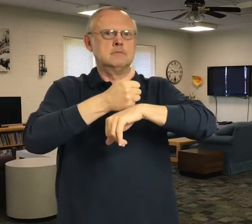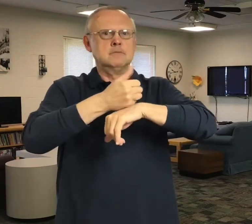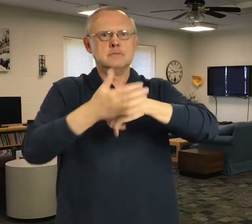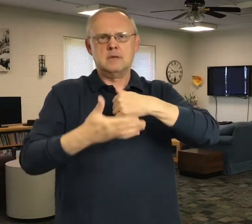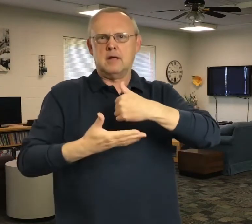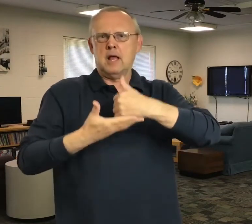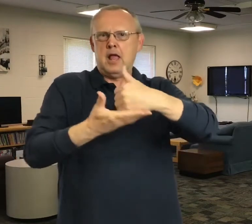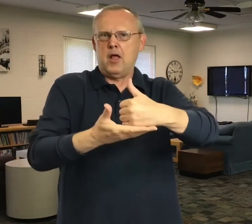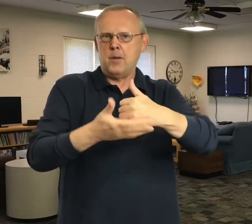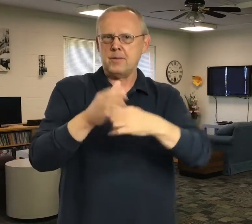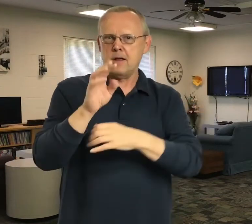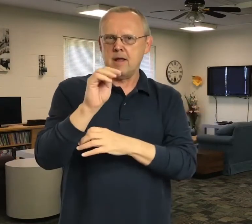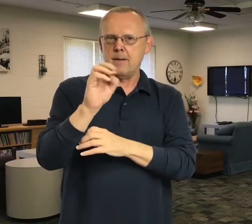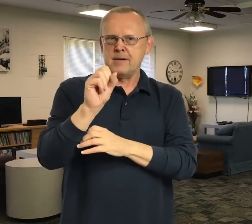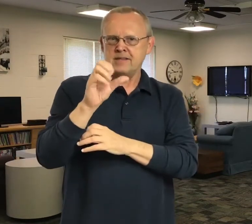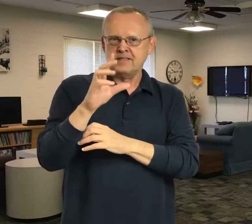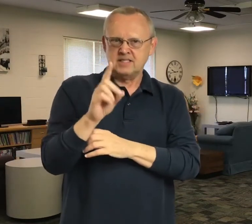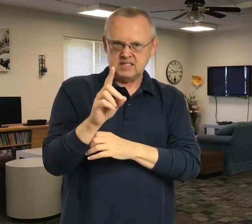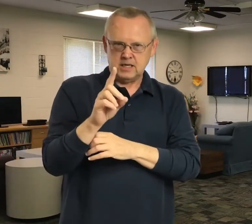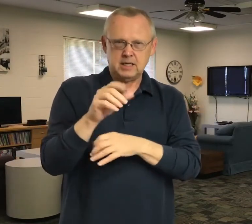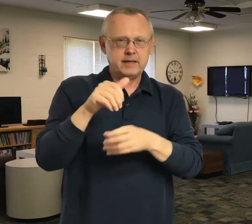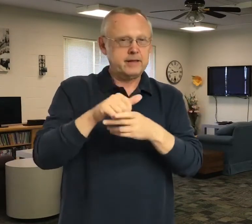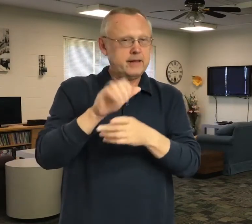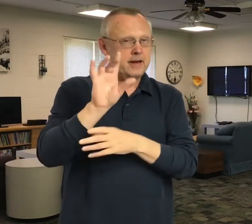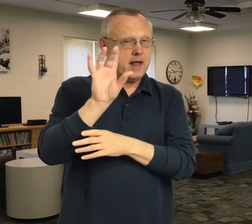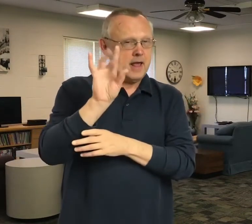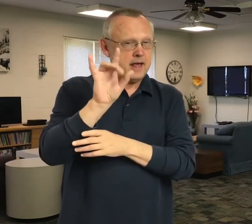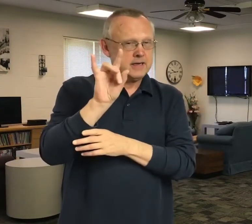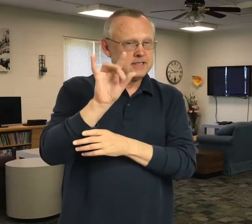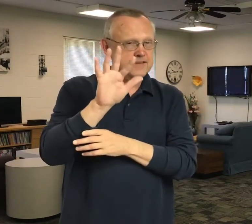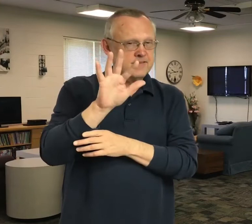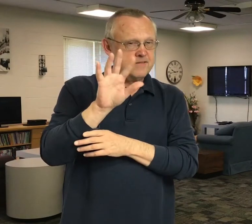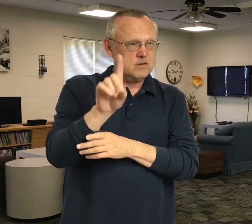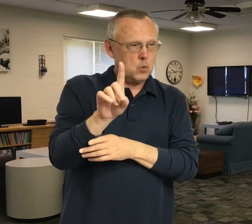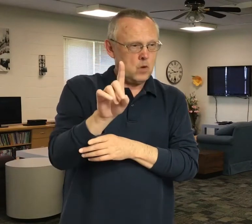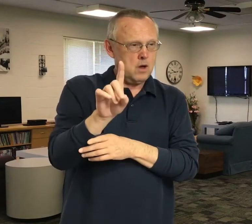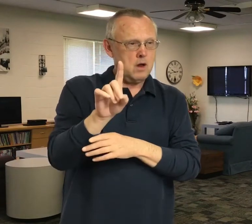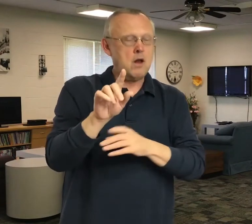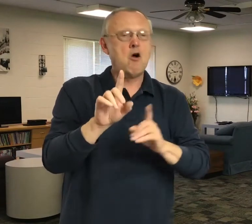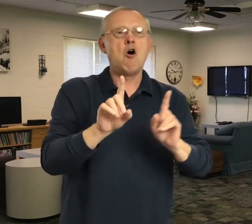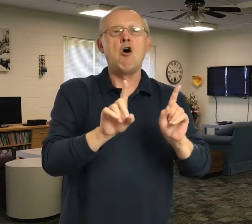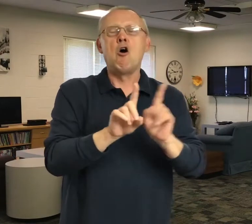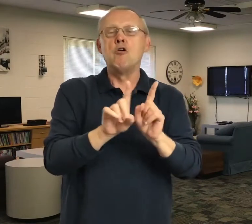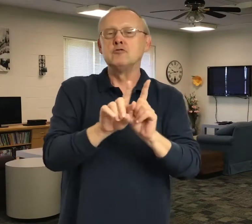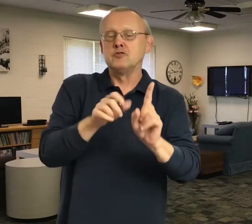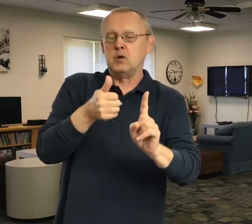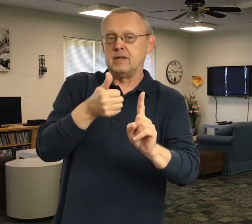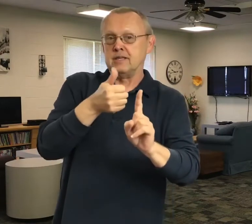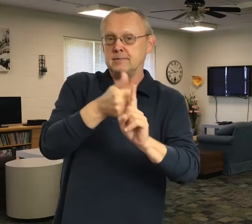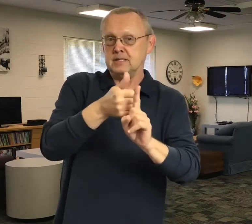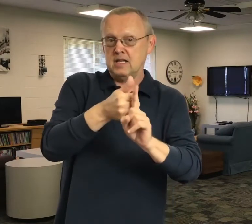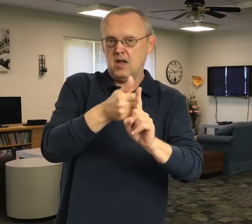He helped found and establish MSD in 1851.